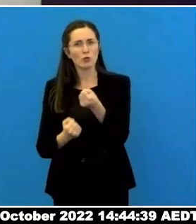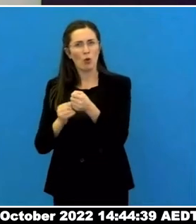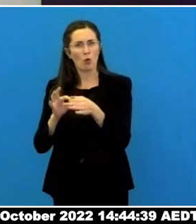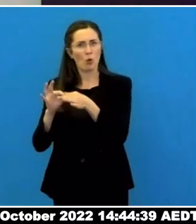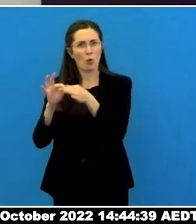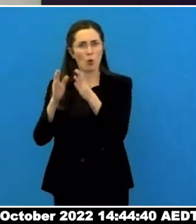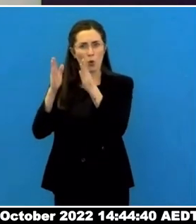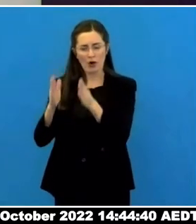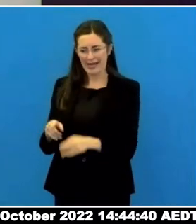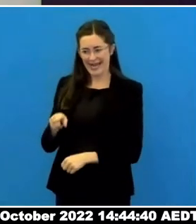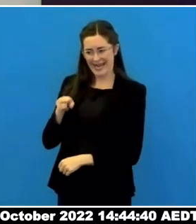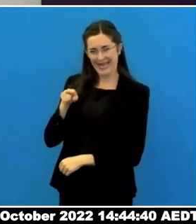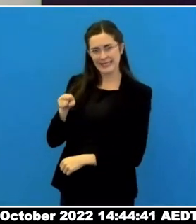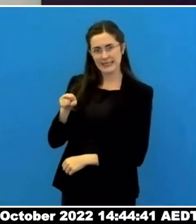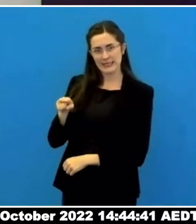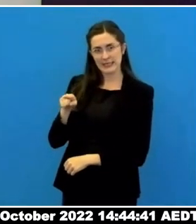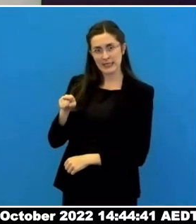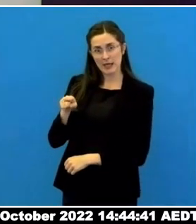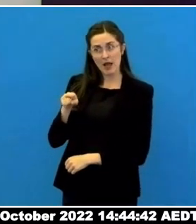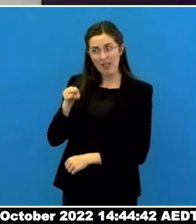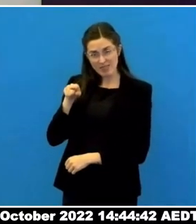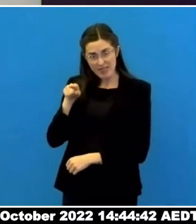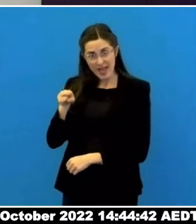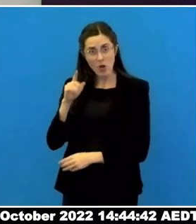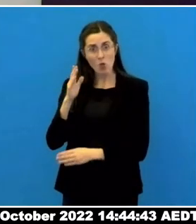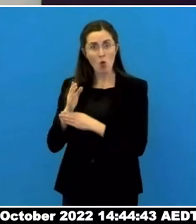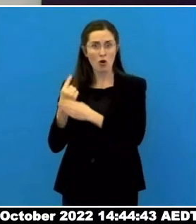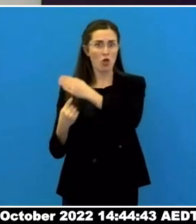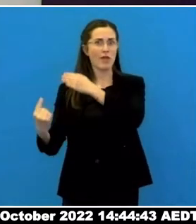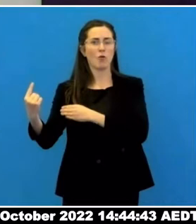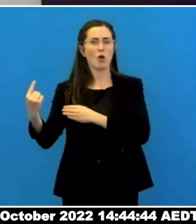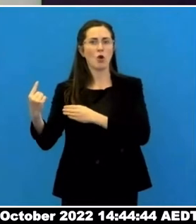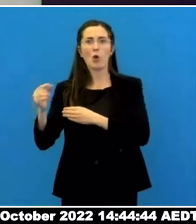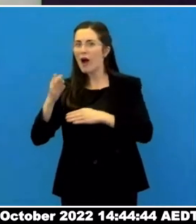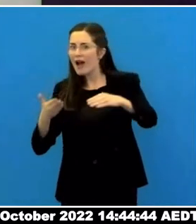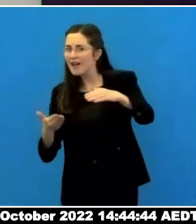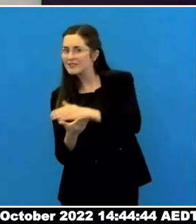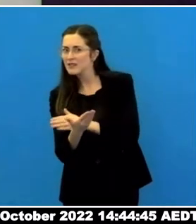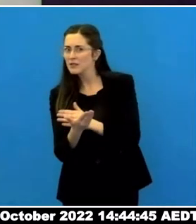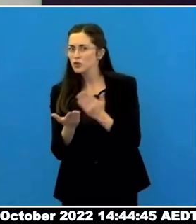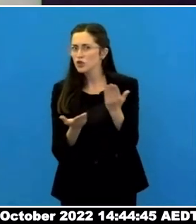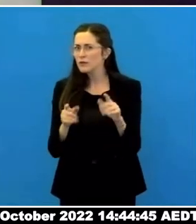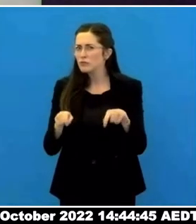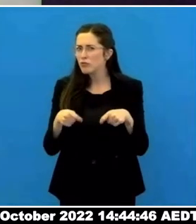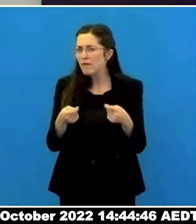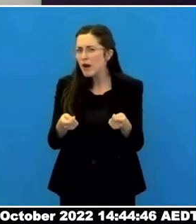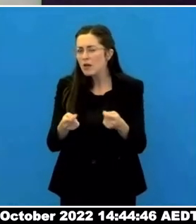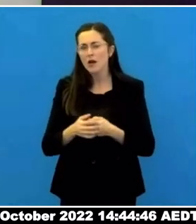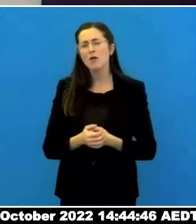are they independent from a service provider? Or would it also be a new service provider